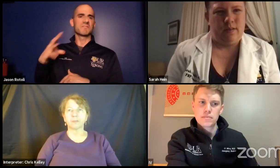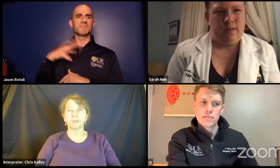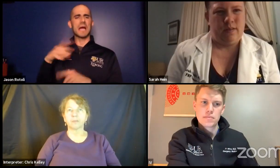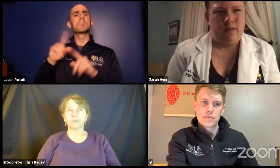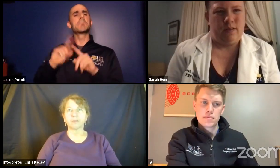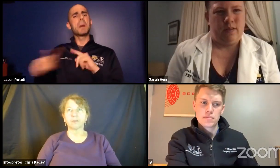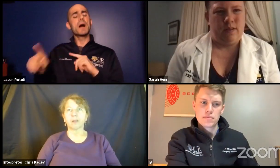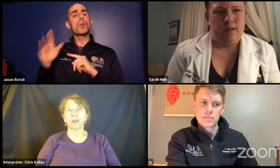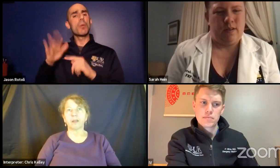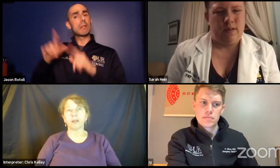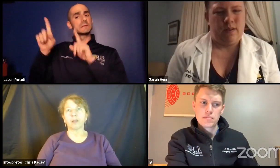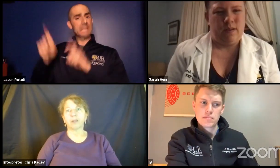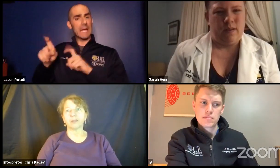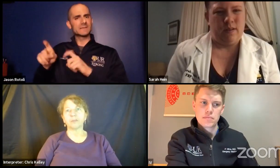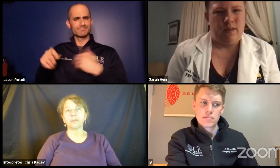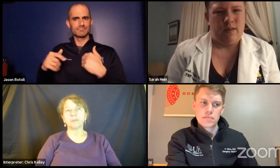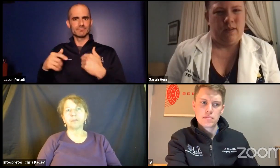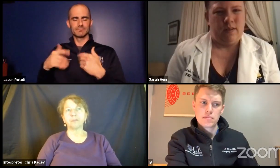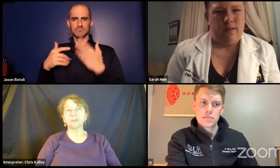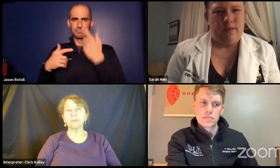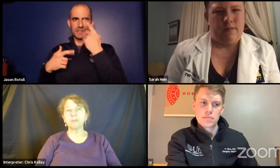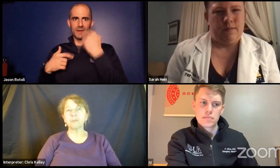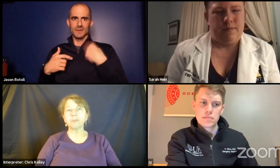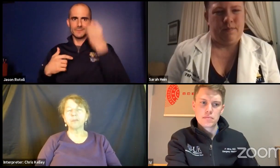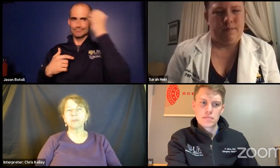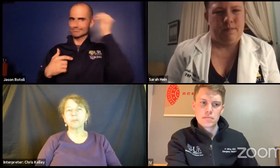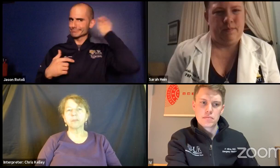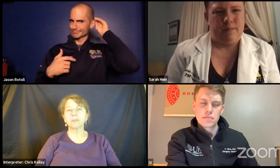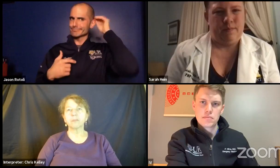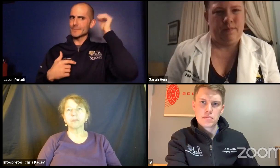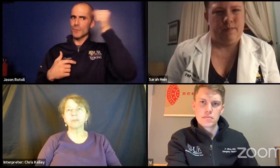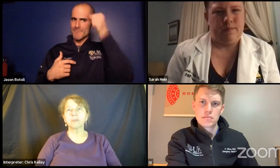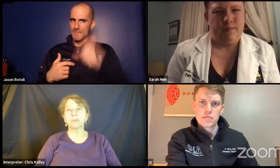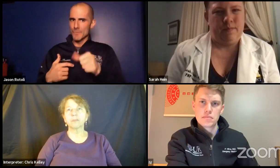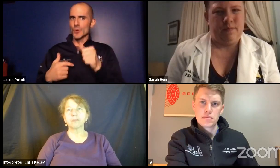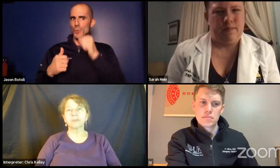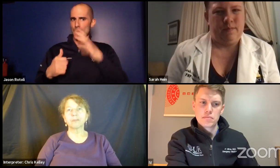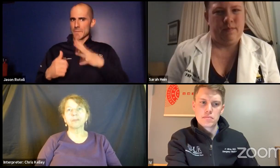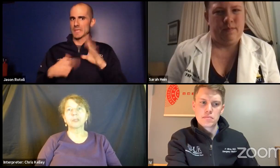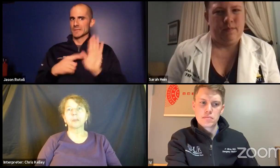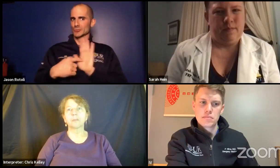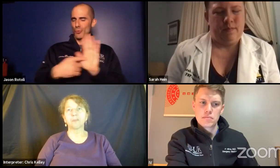department they will be the ones to help you determine that. If you haven't experienced that